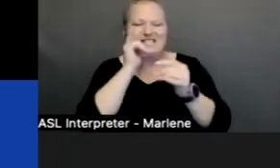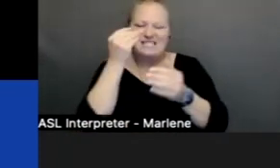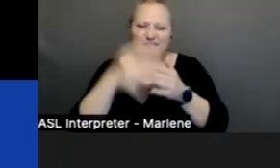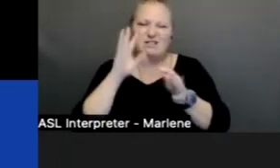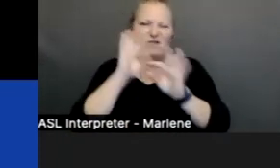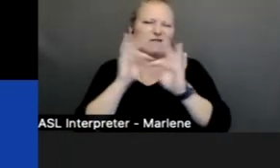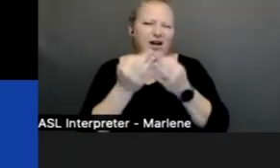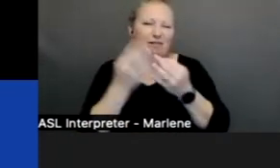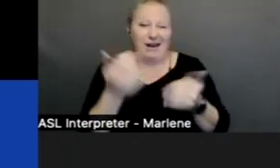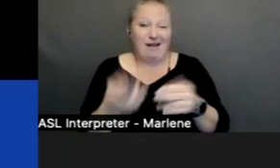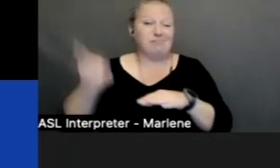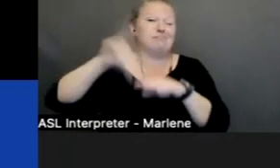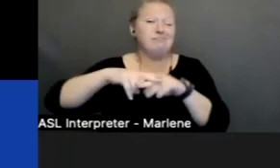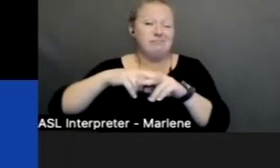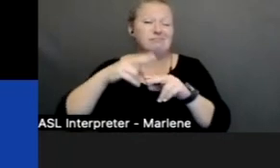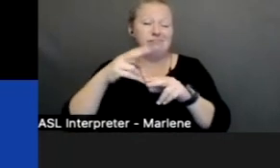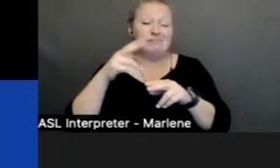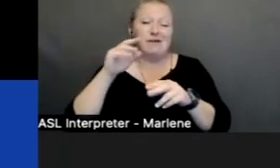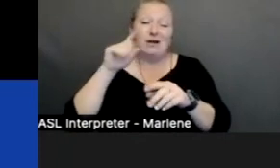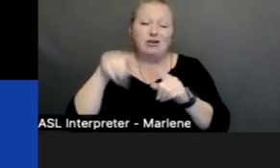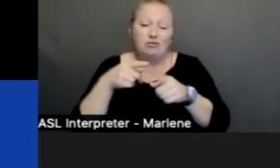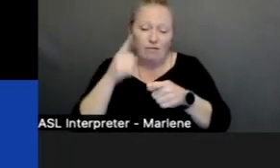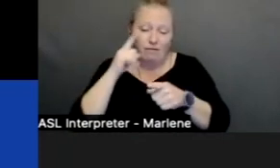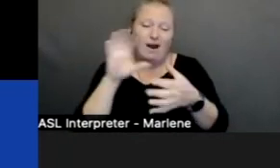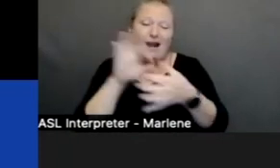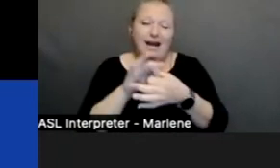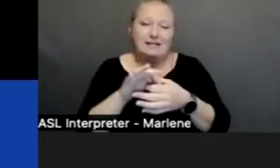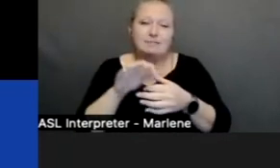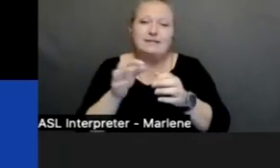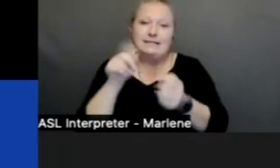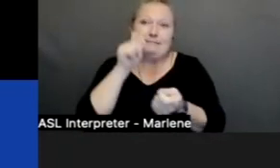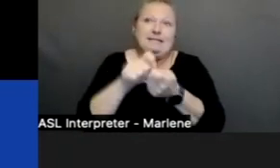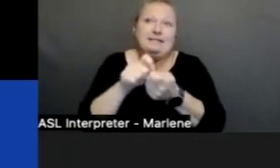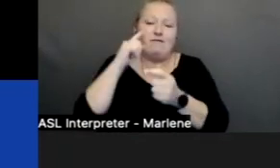price increases that happened in connectivity, specifically in rural areas where there it's